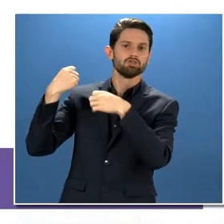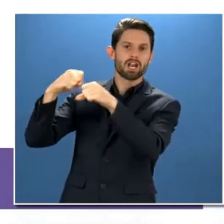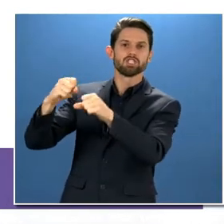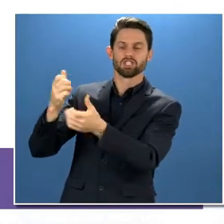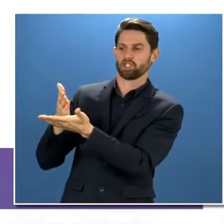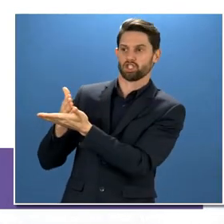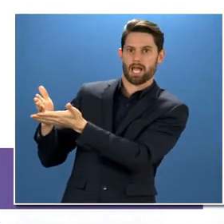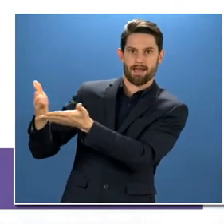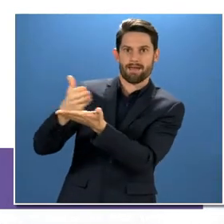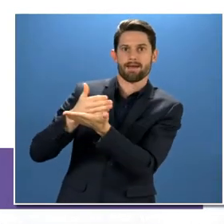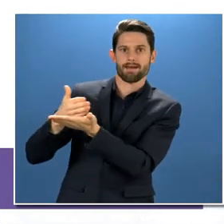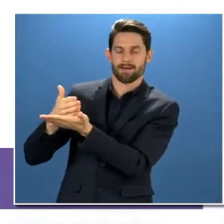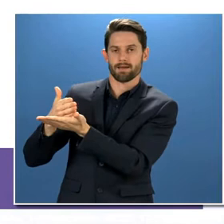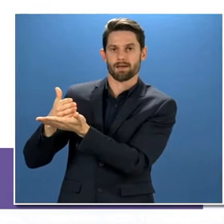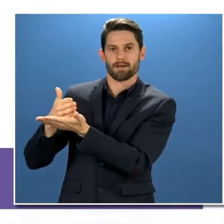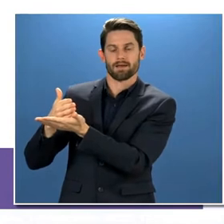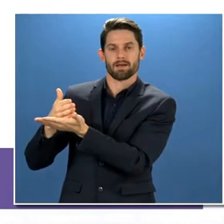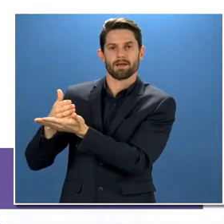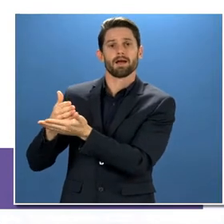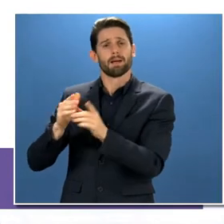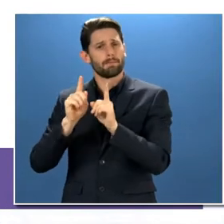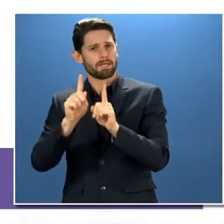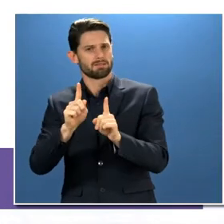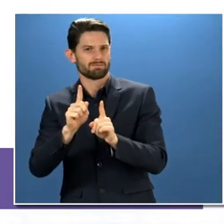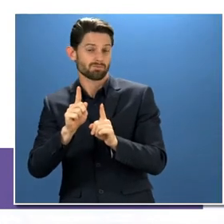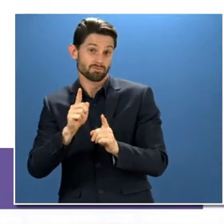But there is a significant amount of work when you consider the status of the